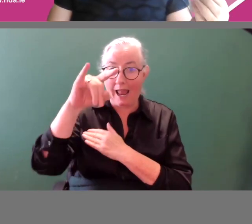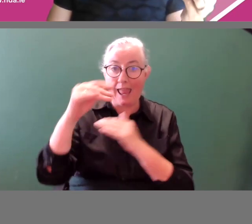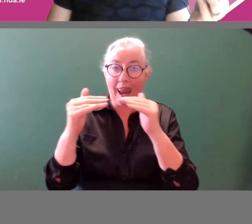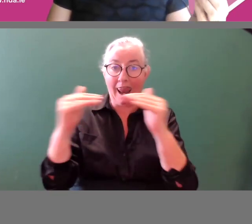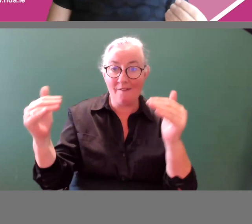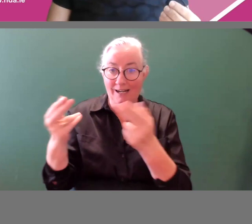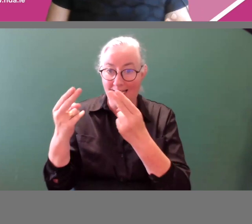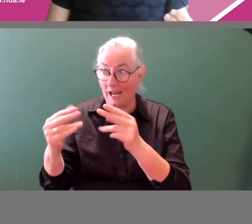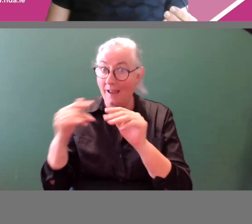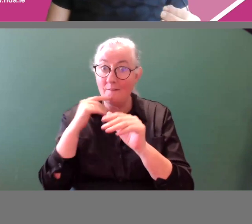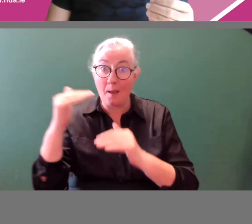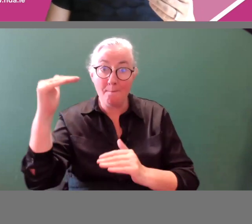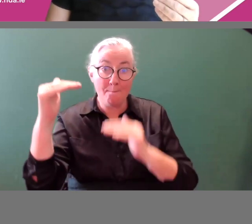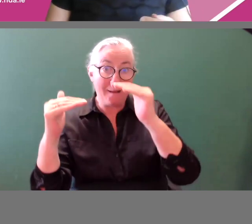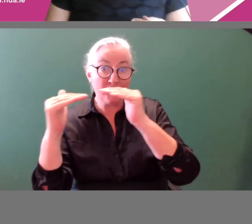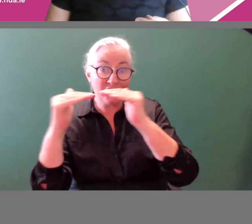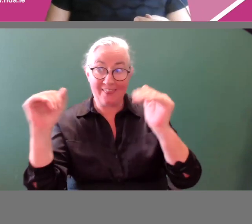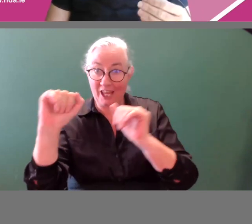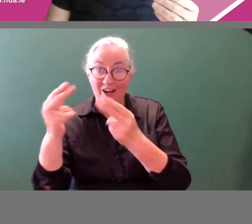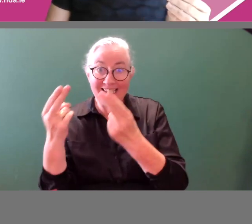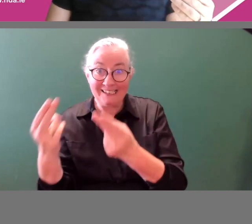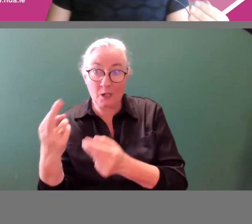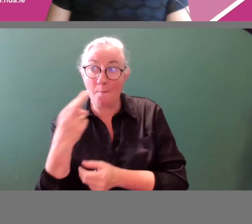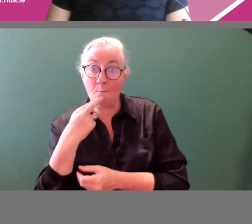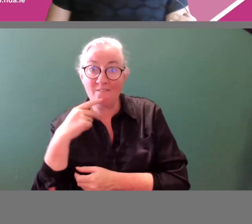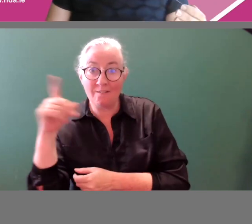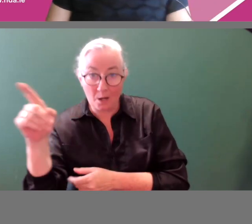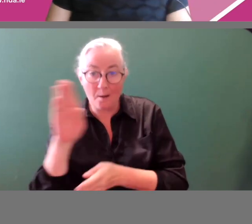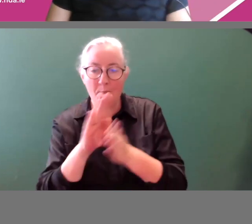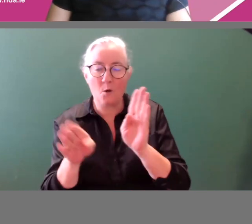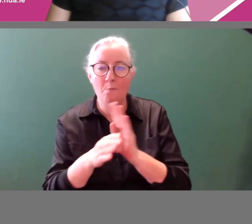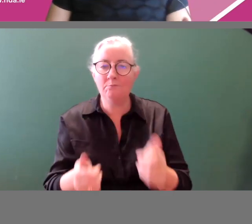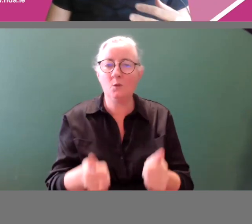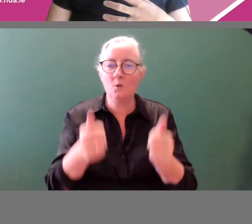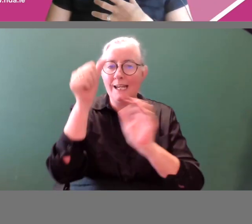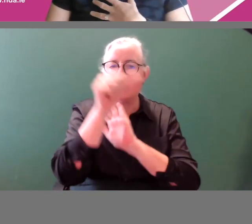meet their needs and preferences we automatically improve the experience of many other users and we